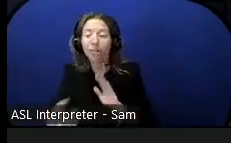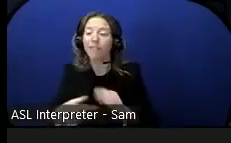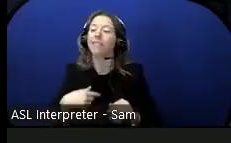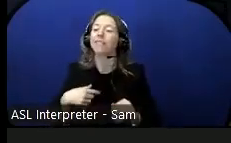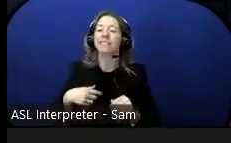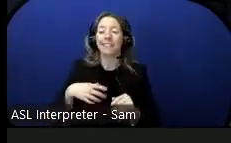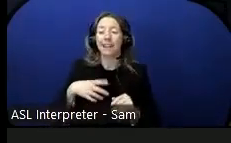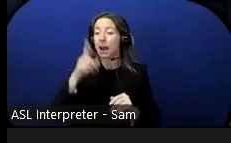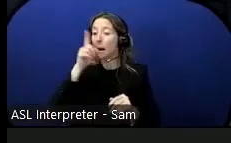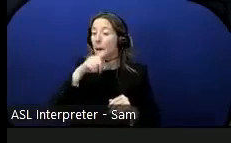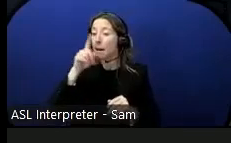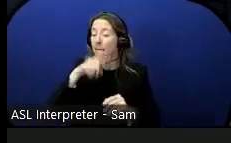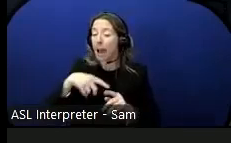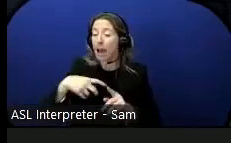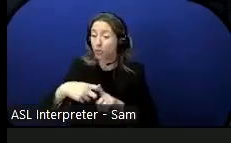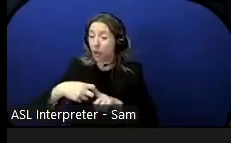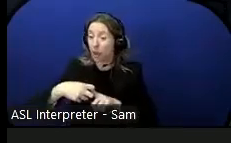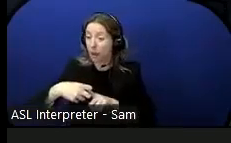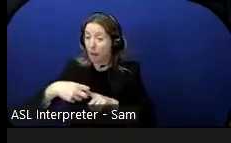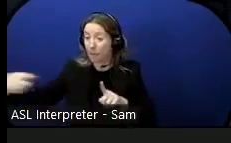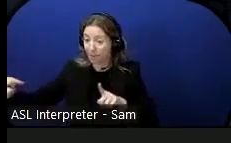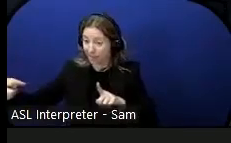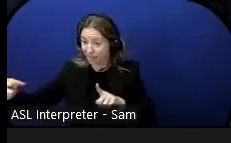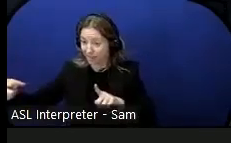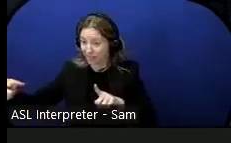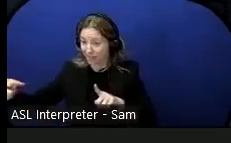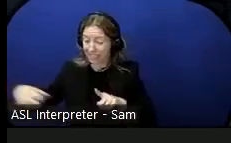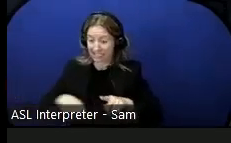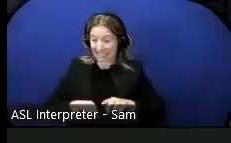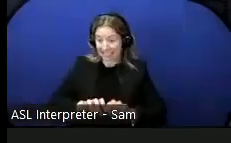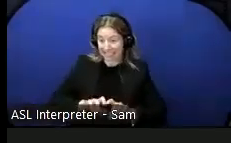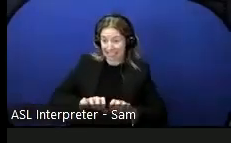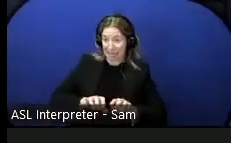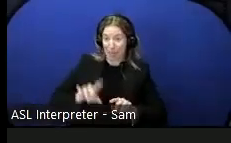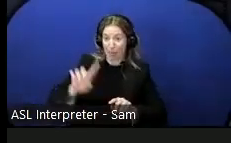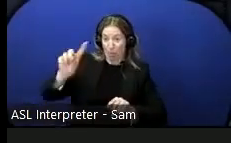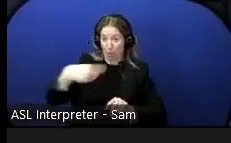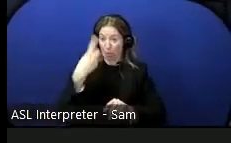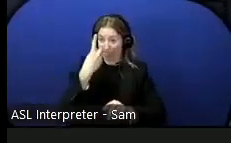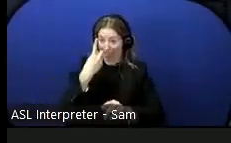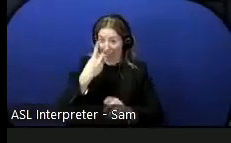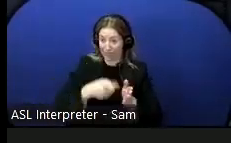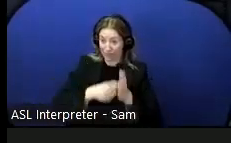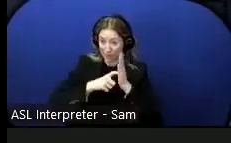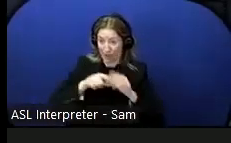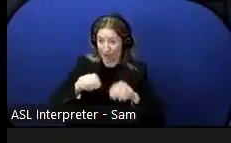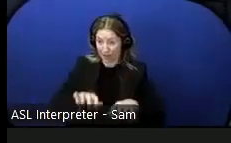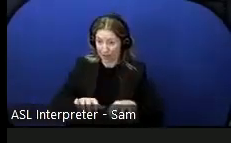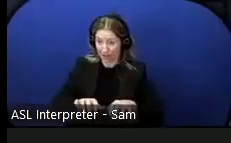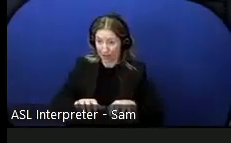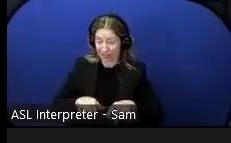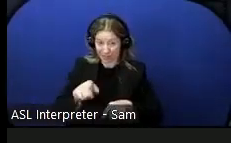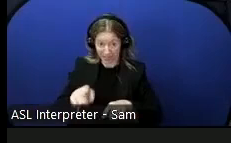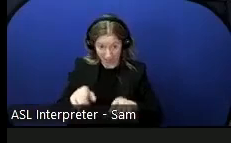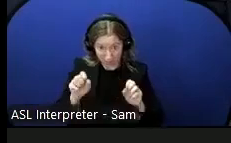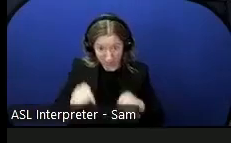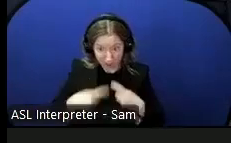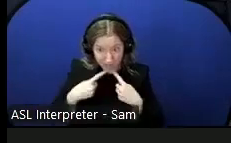and if you can... if you can't do something on your website, then they're probably not going to be able to do it either. Everything needs to be interactable